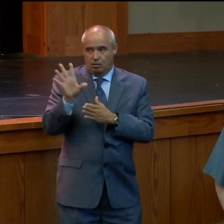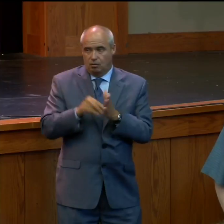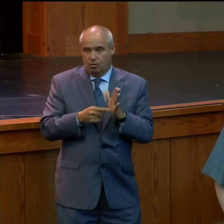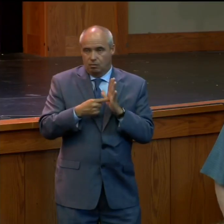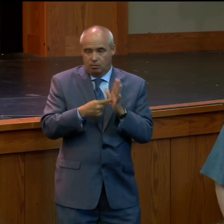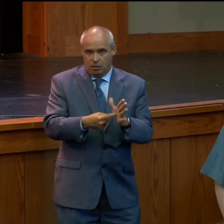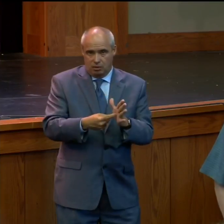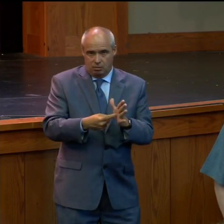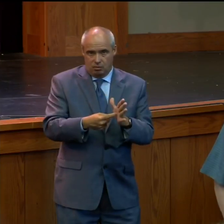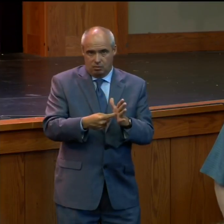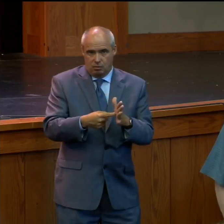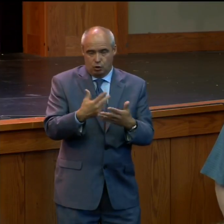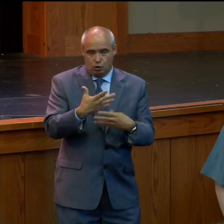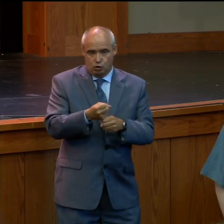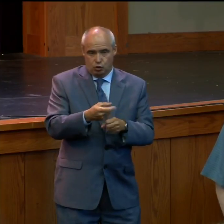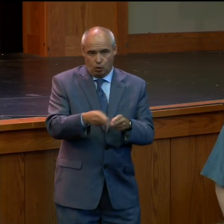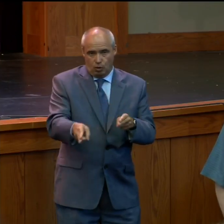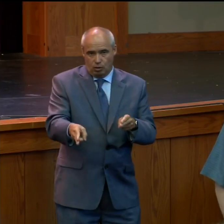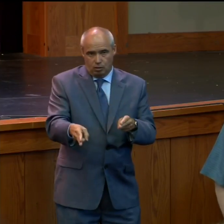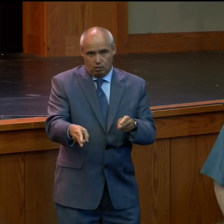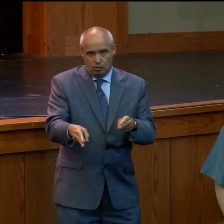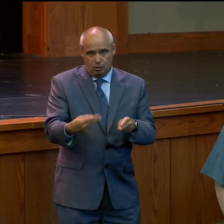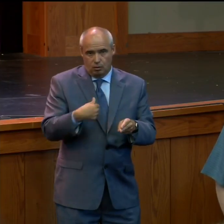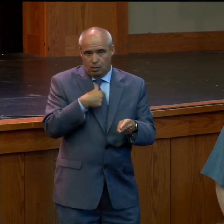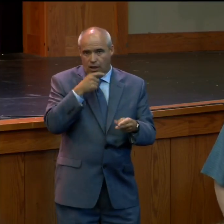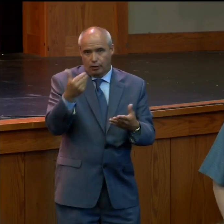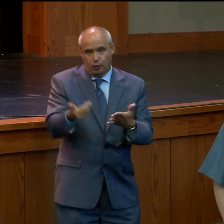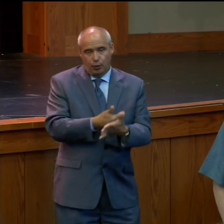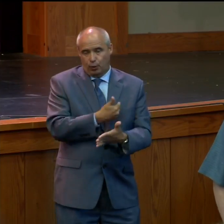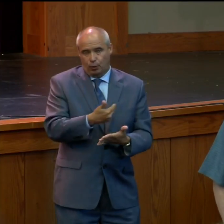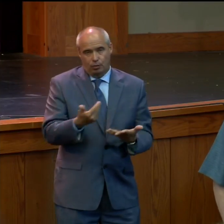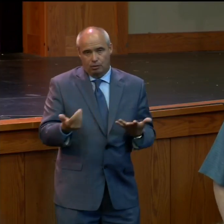IT IS SHORT. WE'RE NOT NEW.